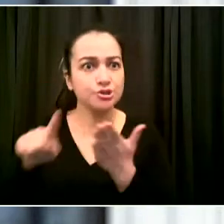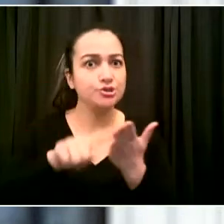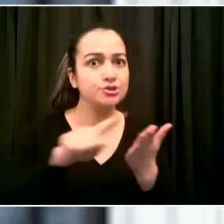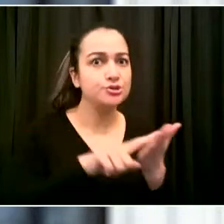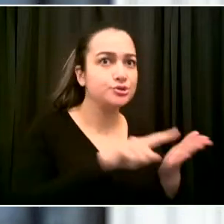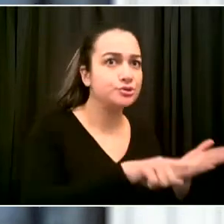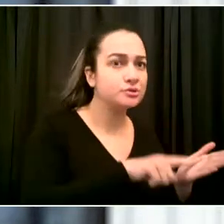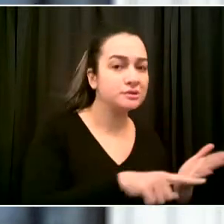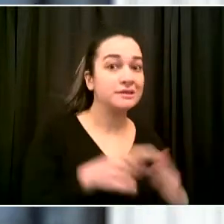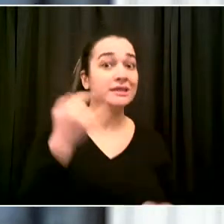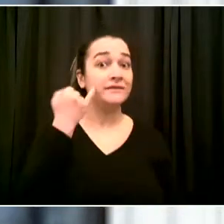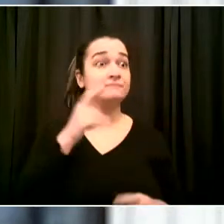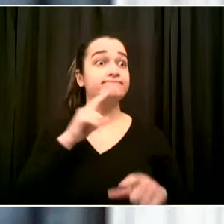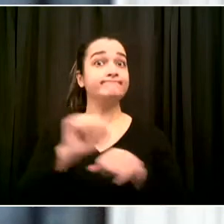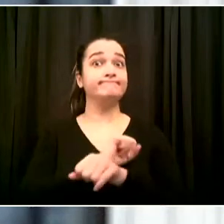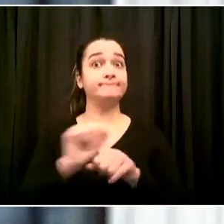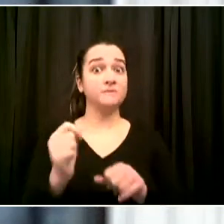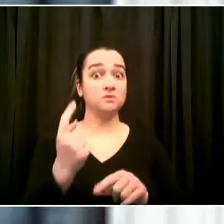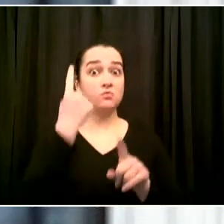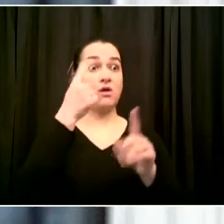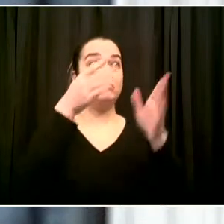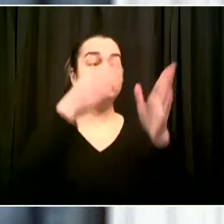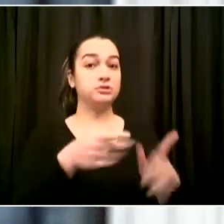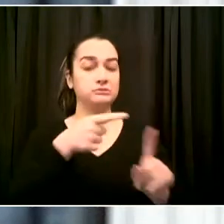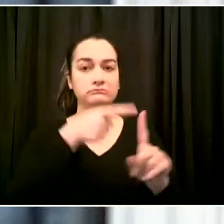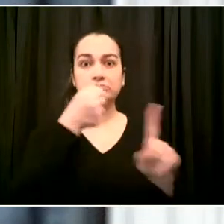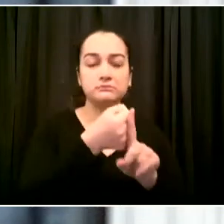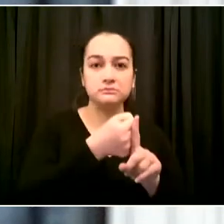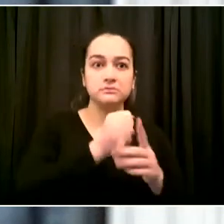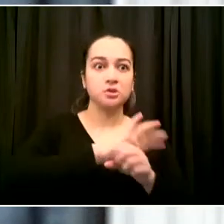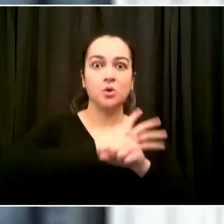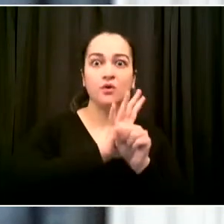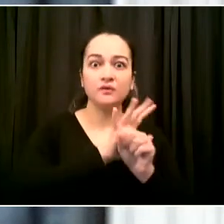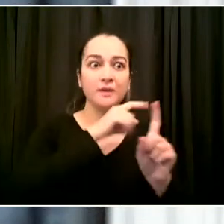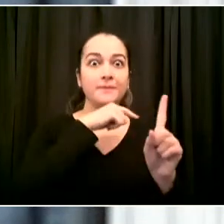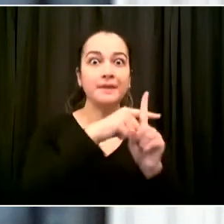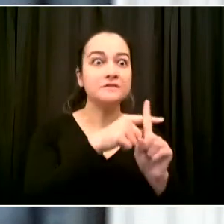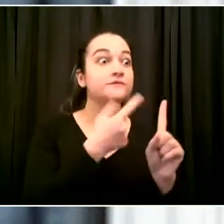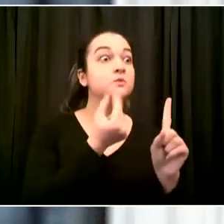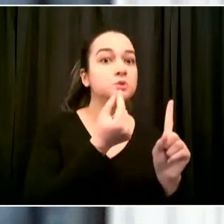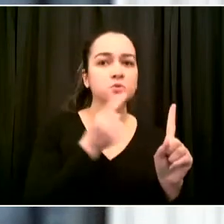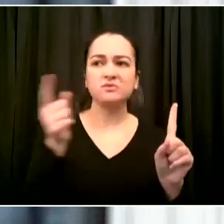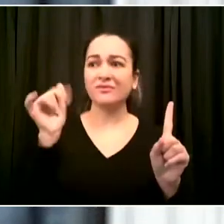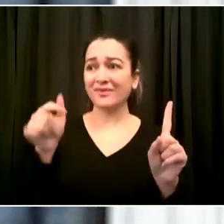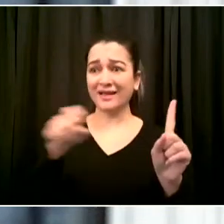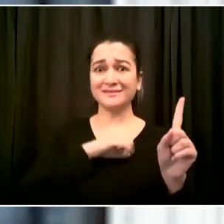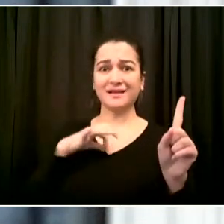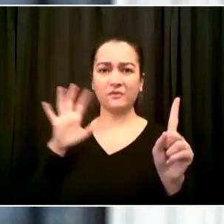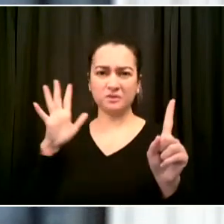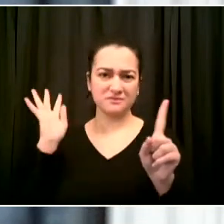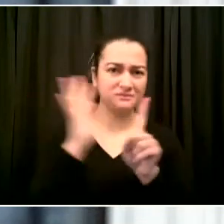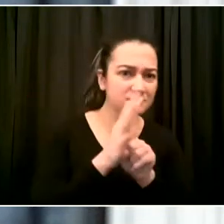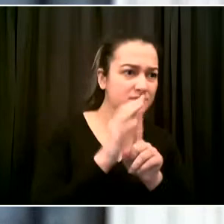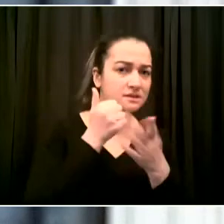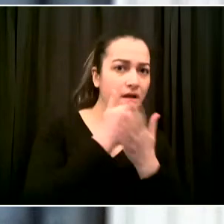SCHOOLS. WII LLCOCONTINUE TO PROVIDE THE SAFEST LEARNING ENVIRONMENT FOR STUDENTS, EDUCATORS AND STAFF.